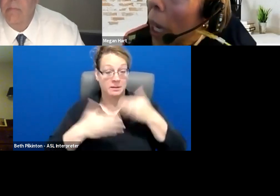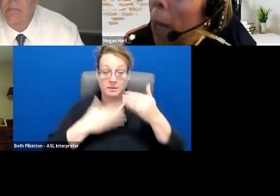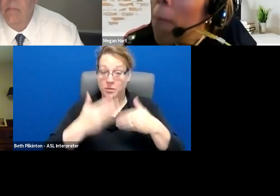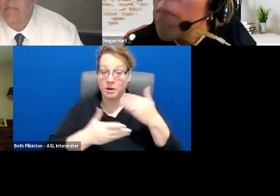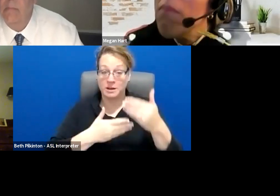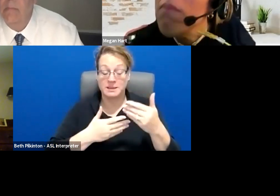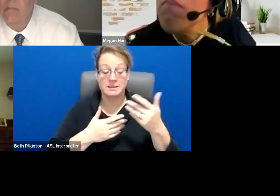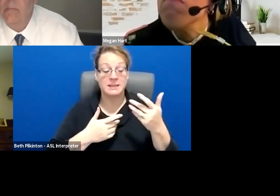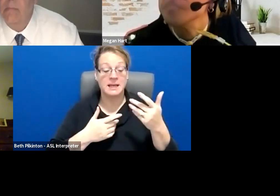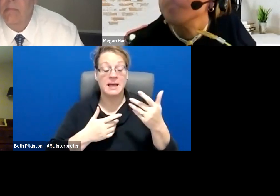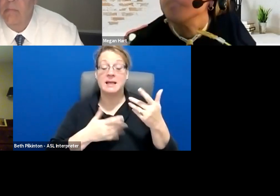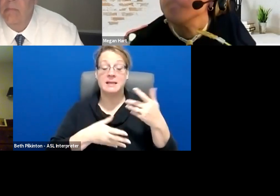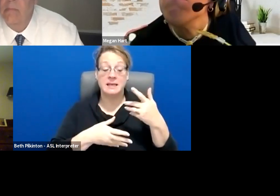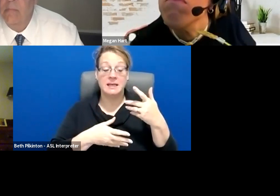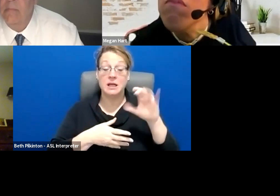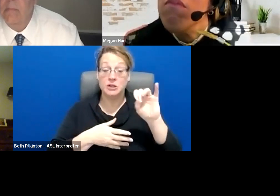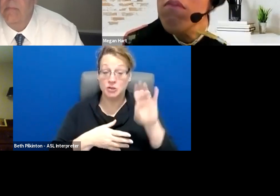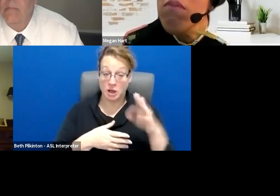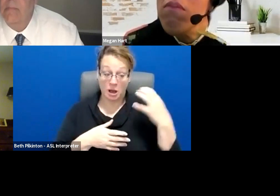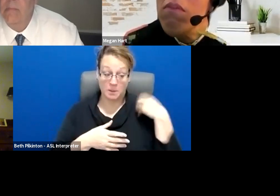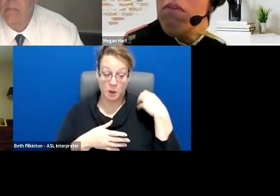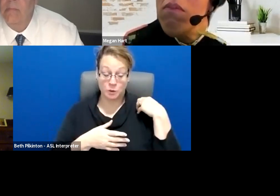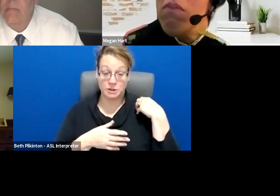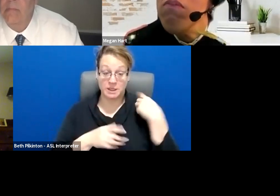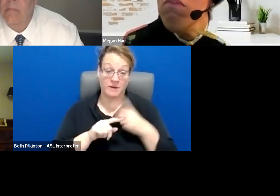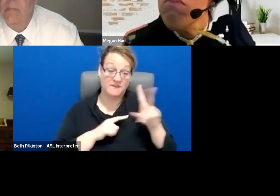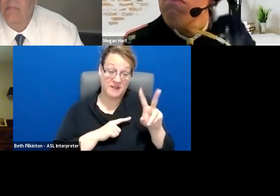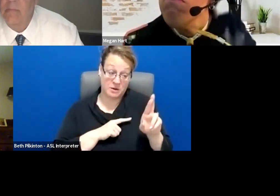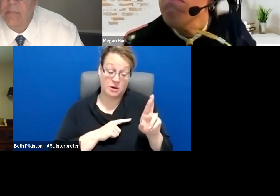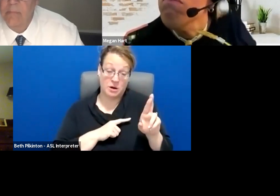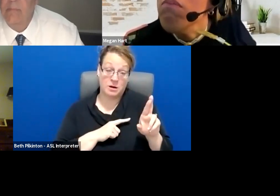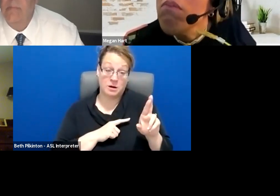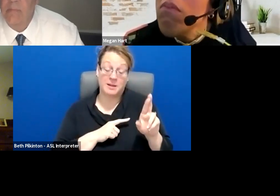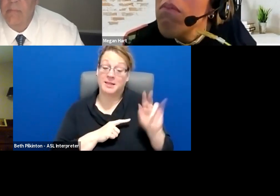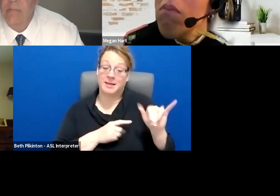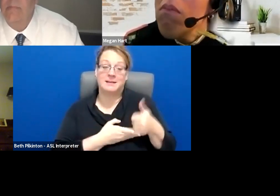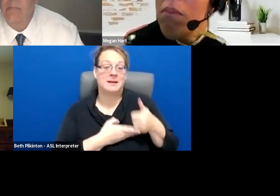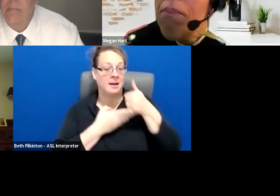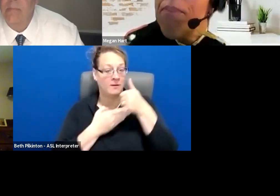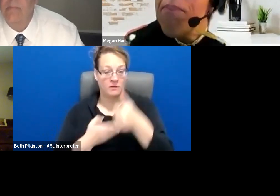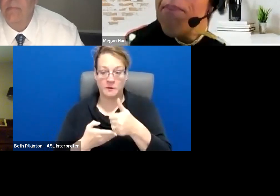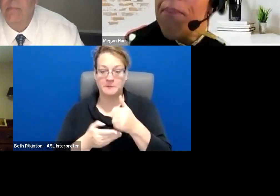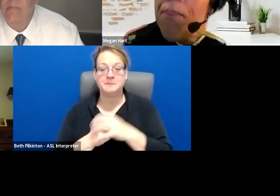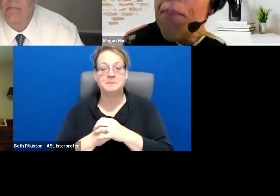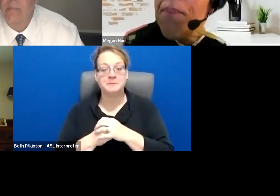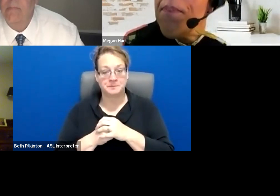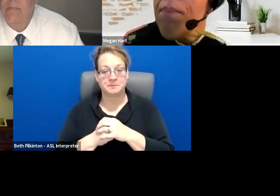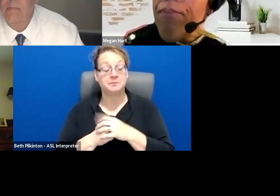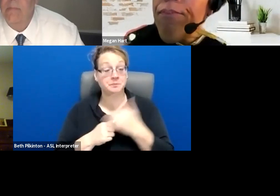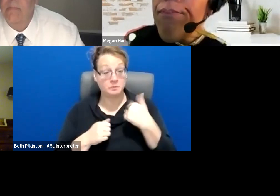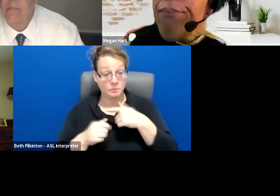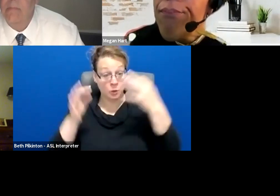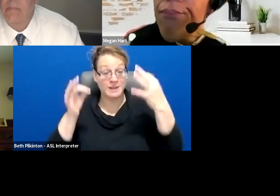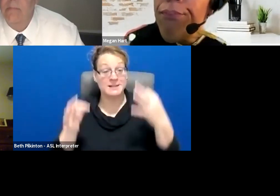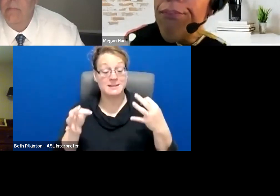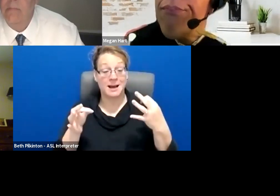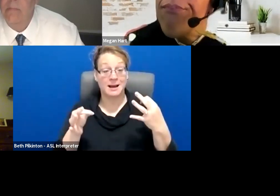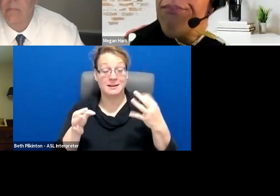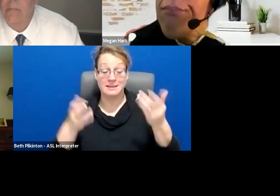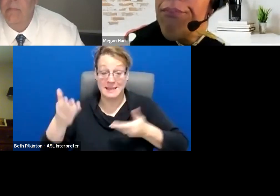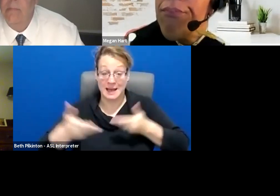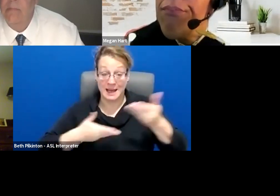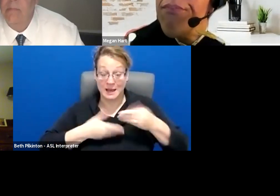We have about 85 people on our team in just one location.